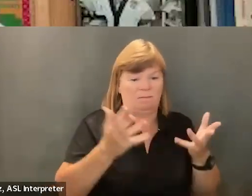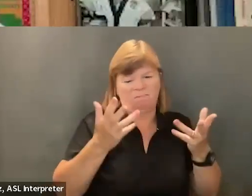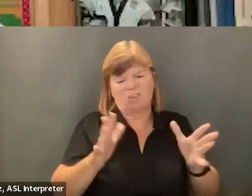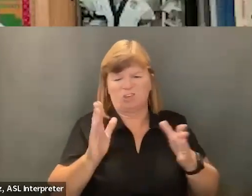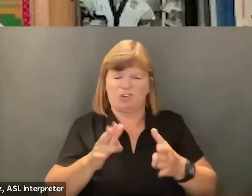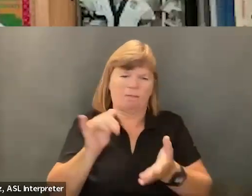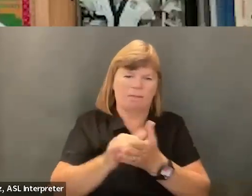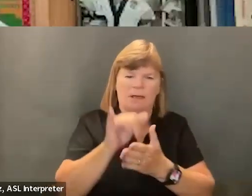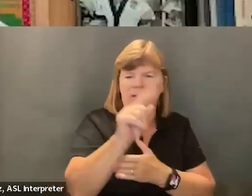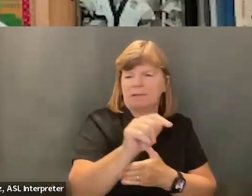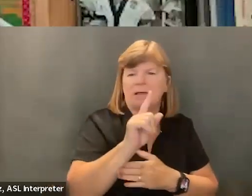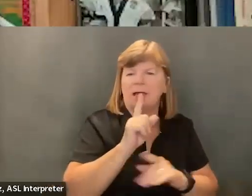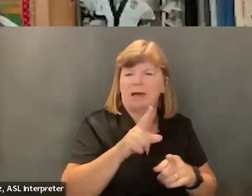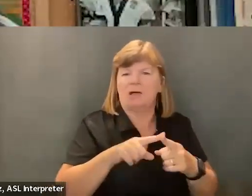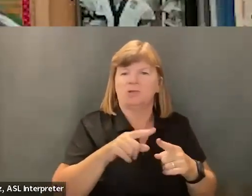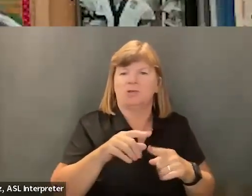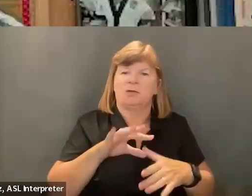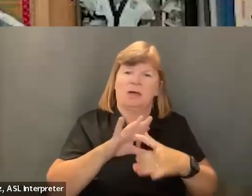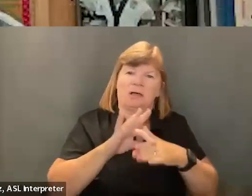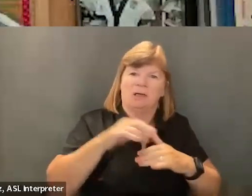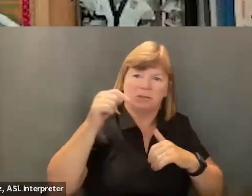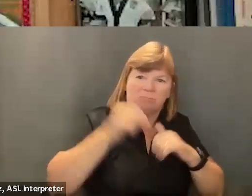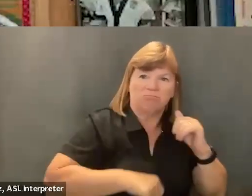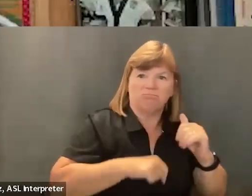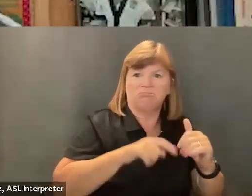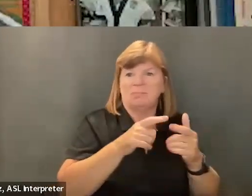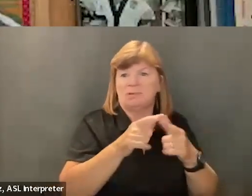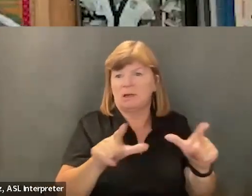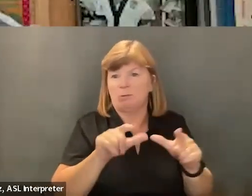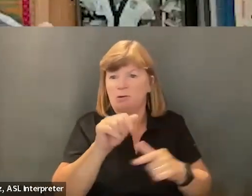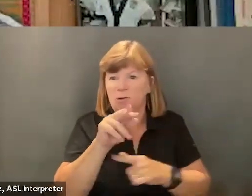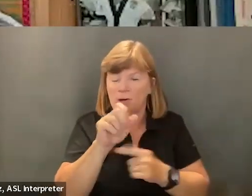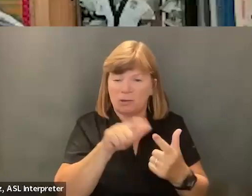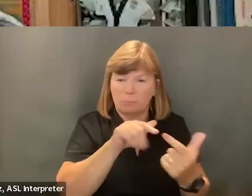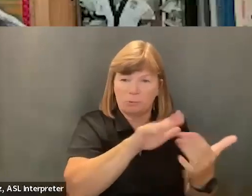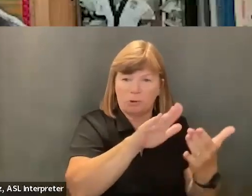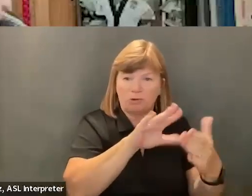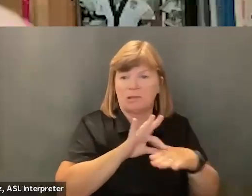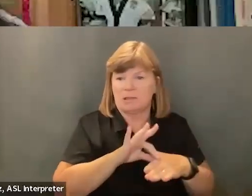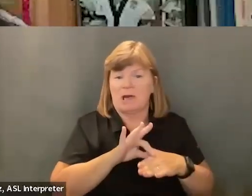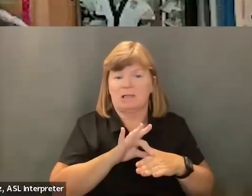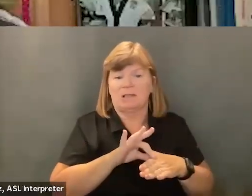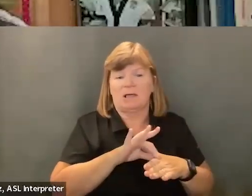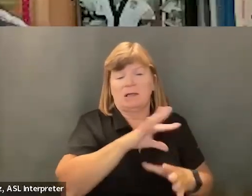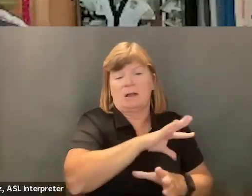content-rich English language arts approaches where content is infused into English language